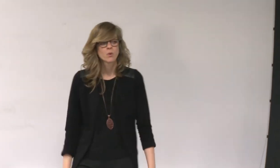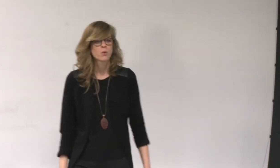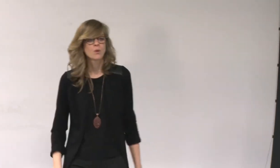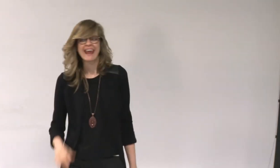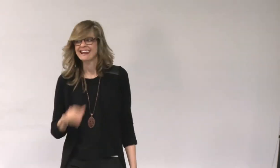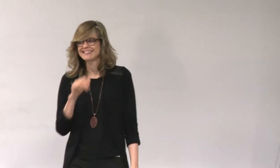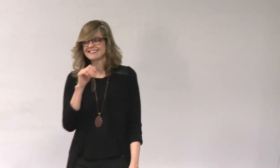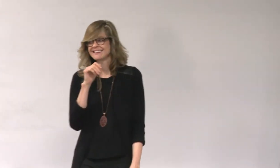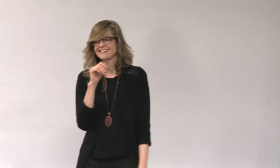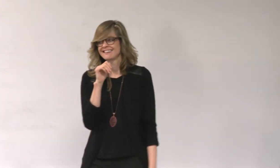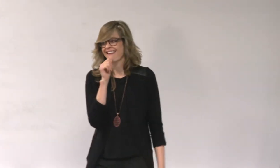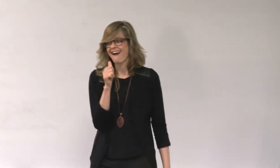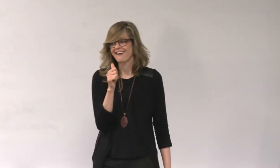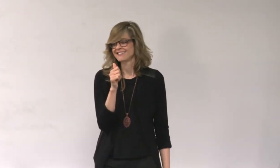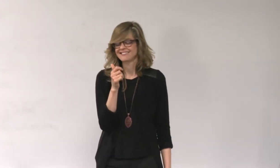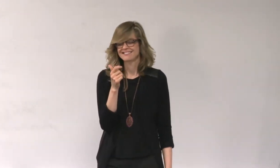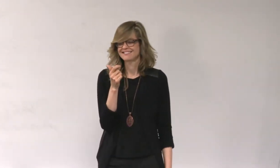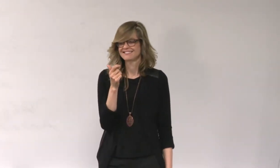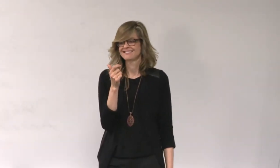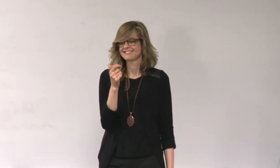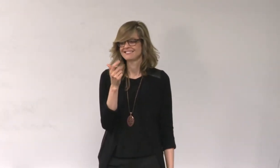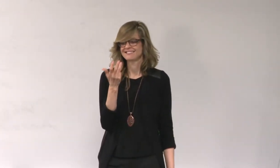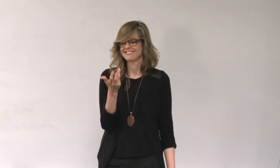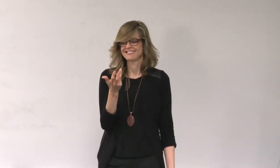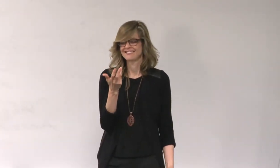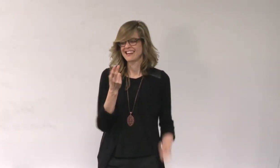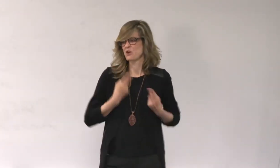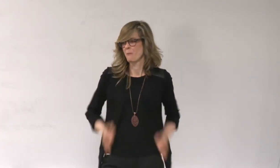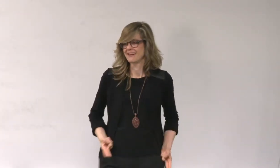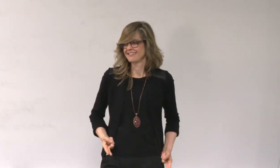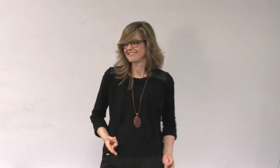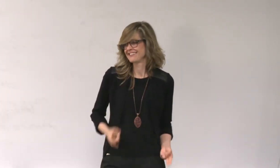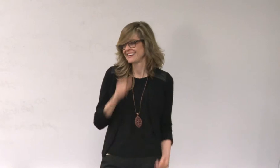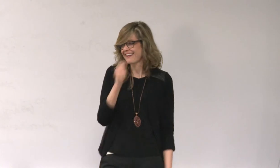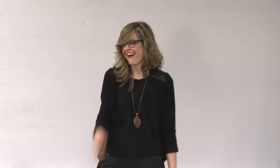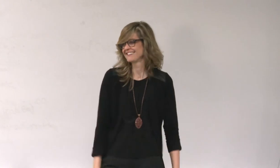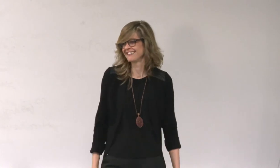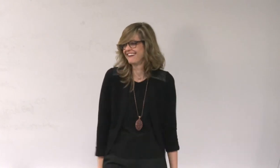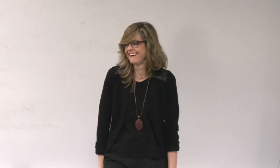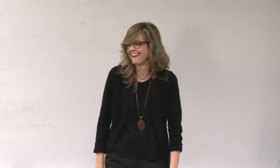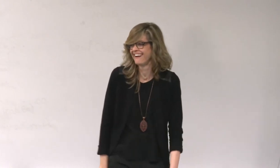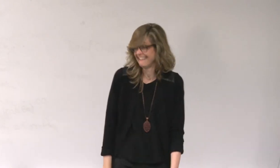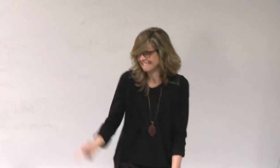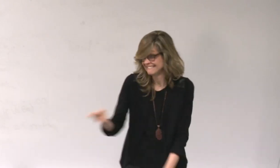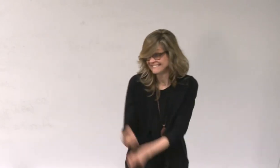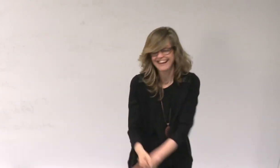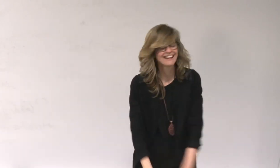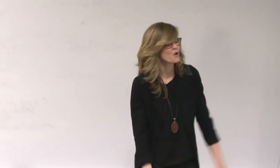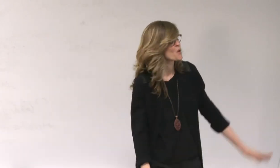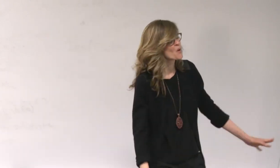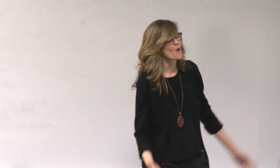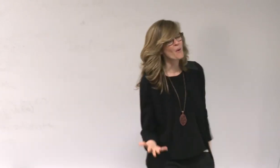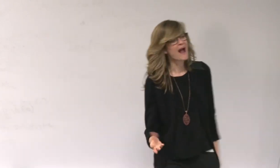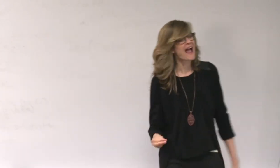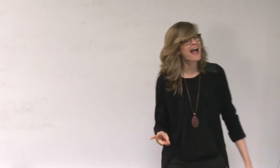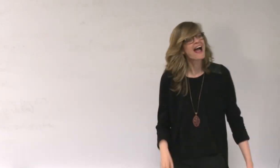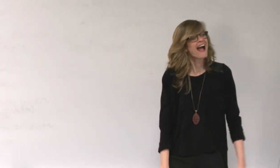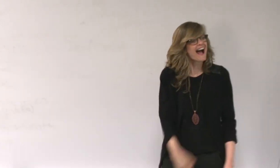IT'S NOT...HUMAN. ITS NOT HUMAN, RIGHT?